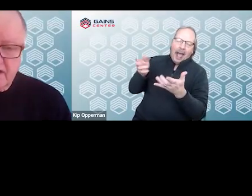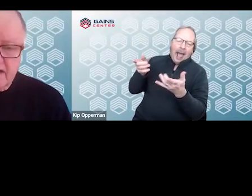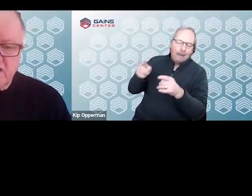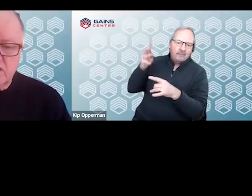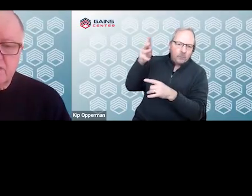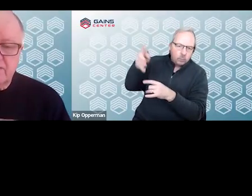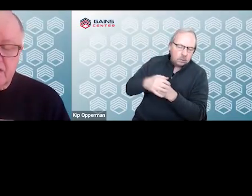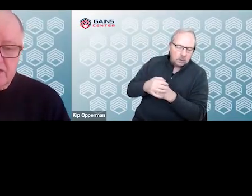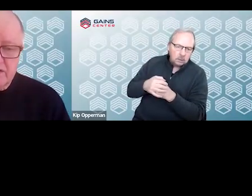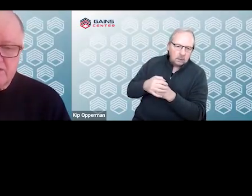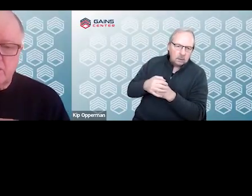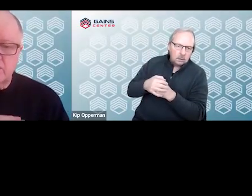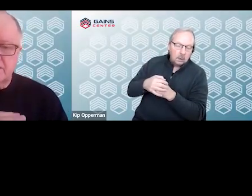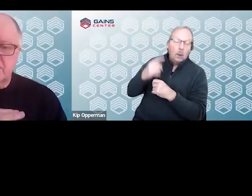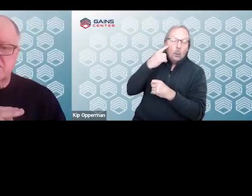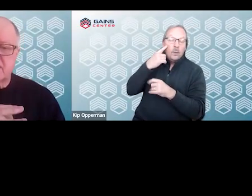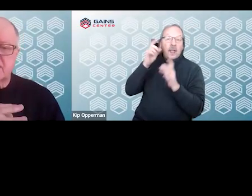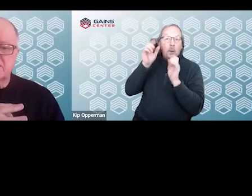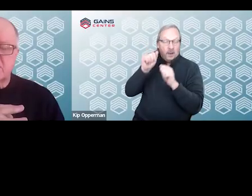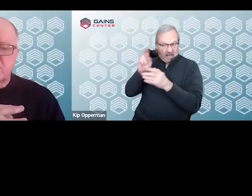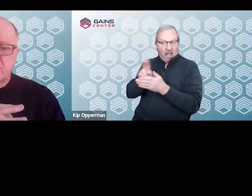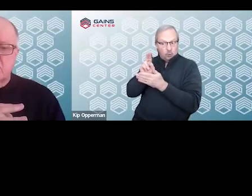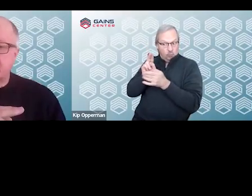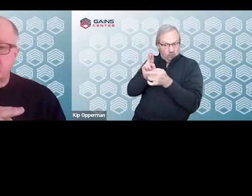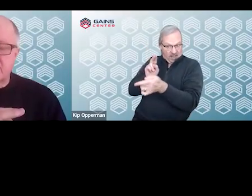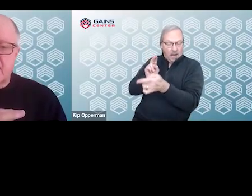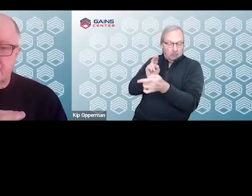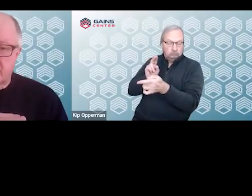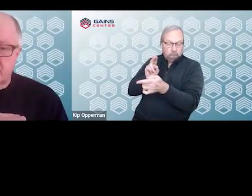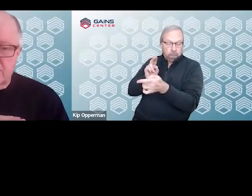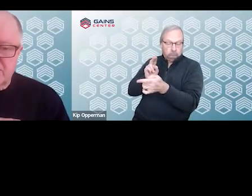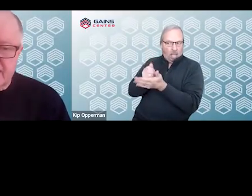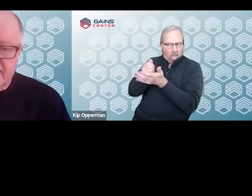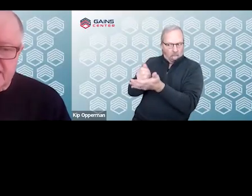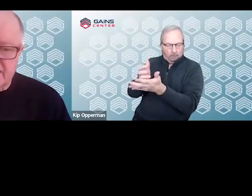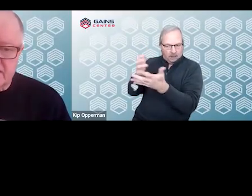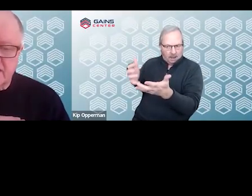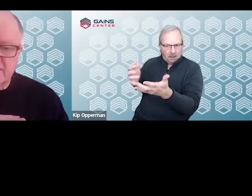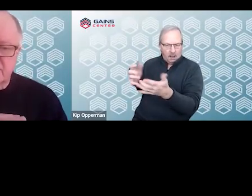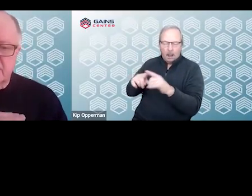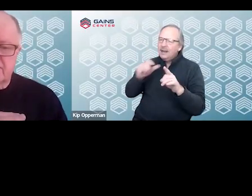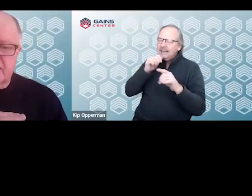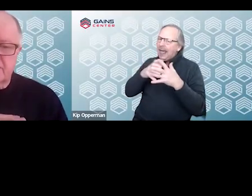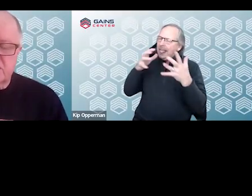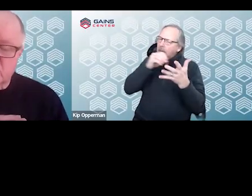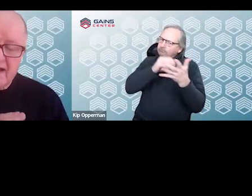to think it could be very useful in those settings, but there's not been much data yet on the effectiveness